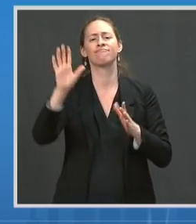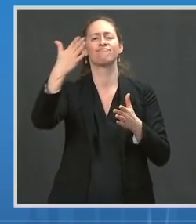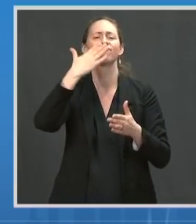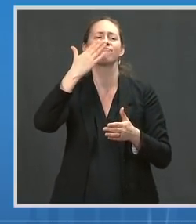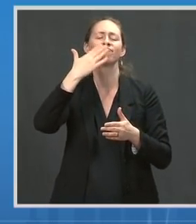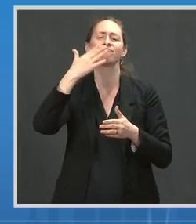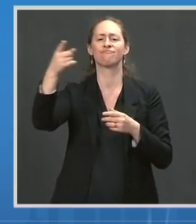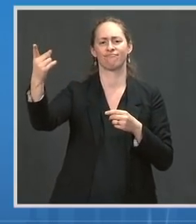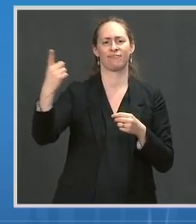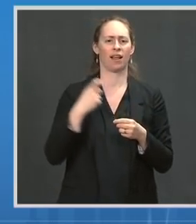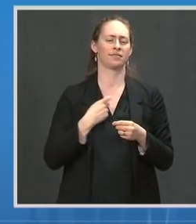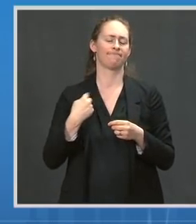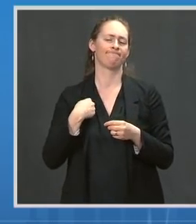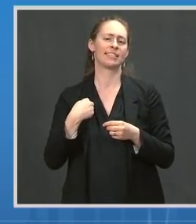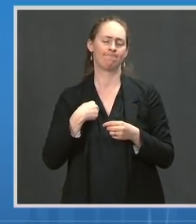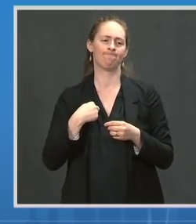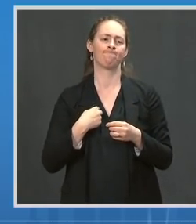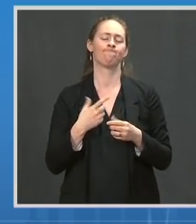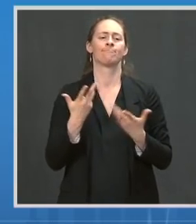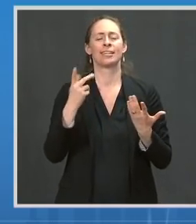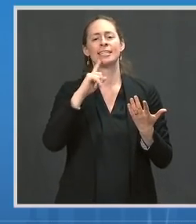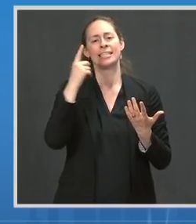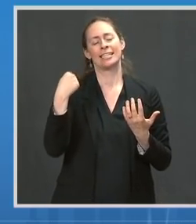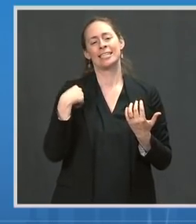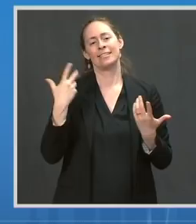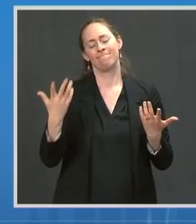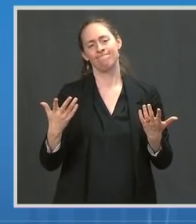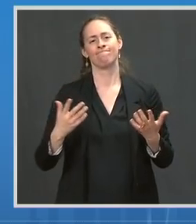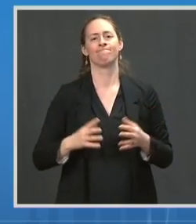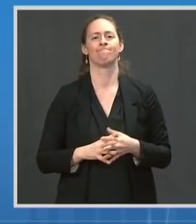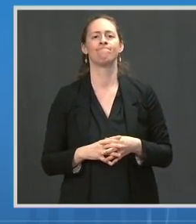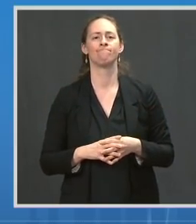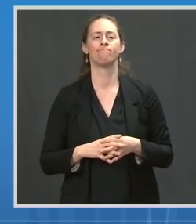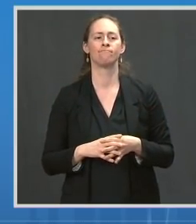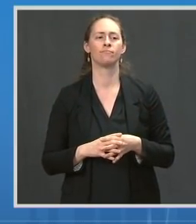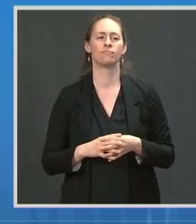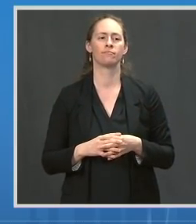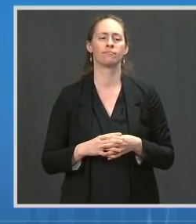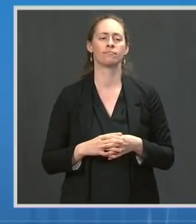This was a really -- a meeting that we had with ACIP this week.